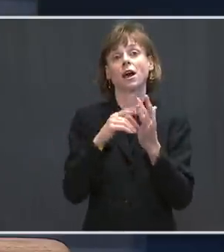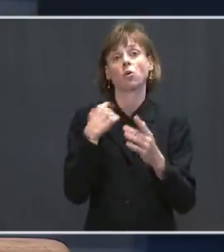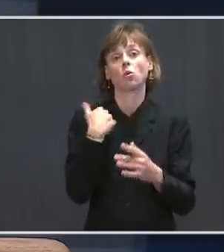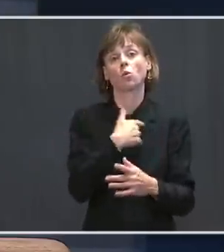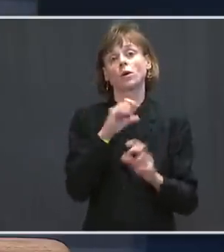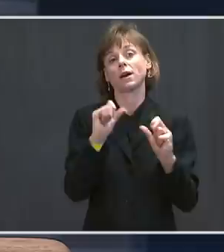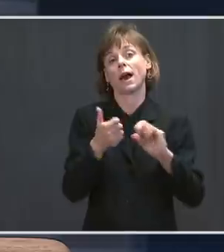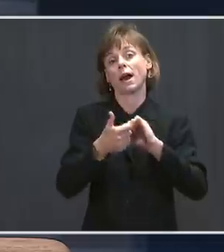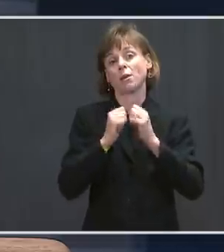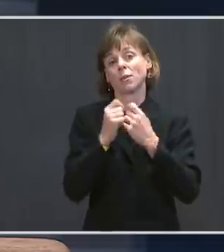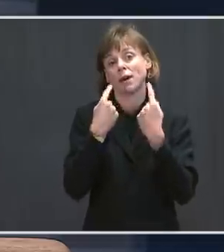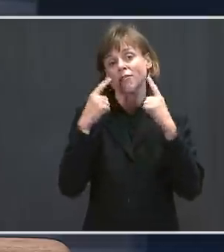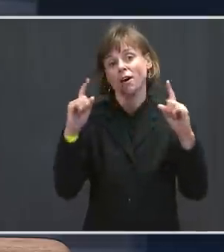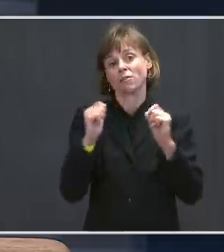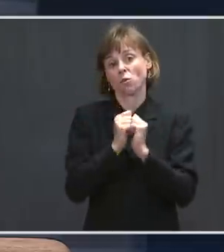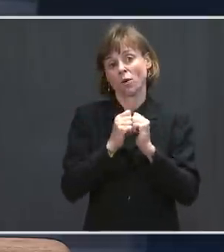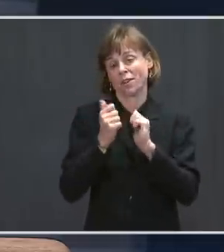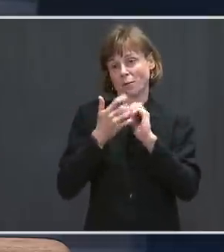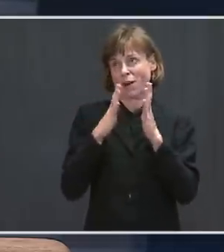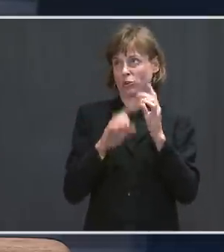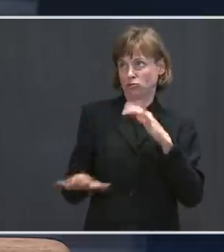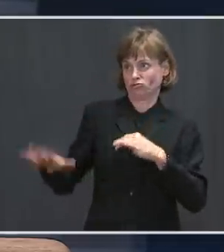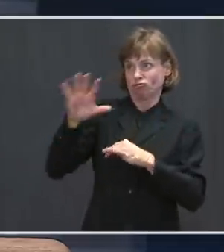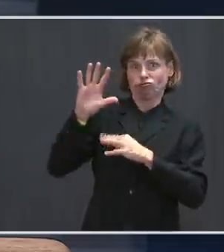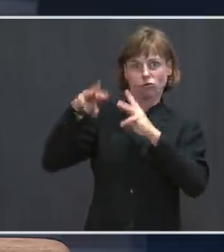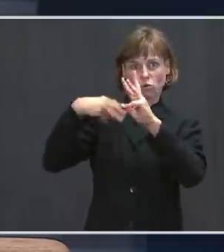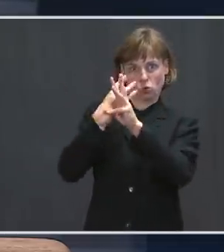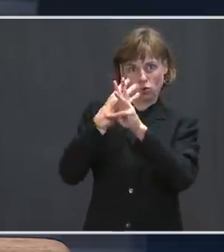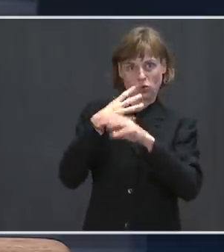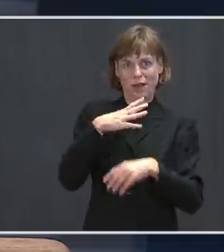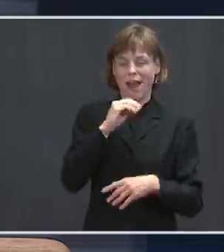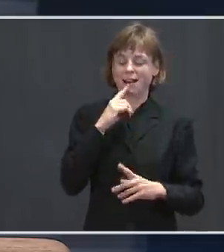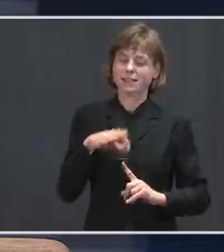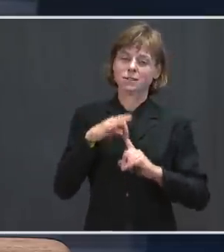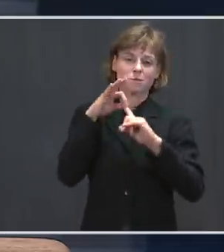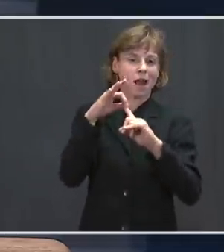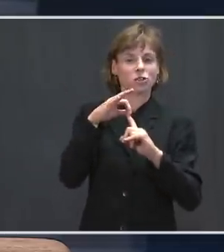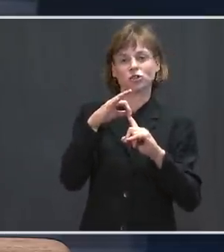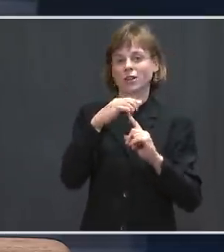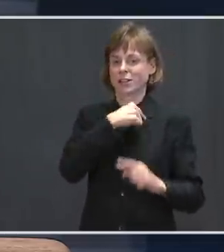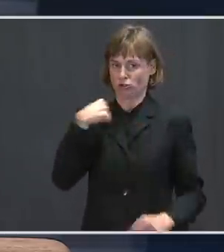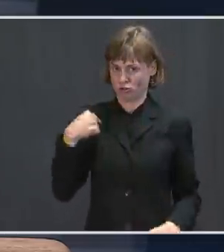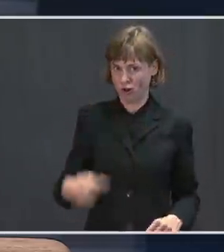with our competitors across the board and especially with China in every domain, economic,